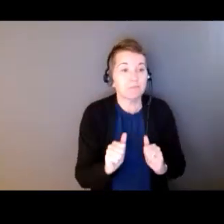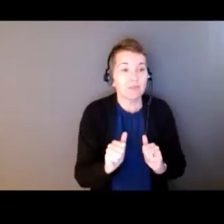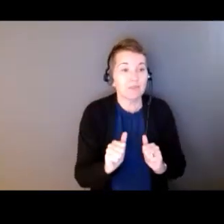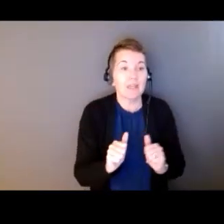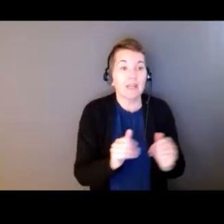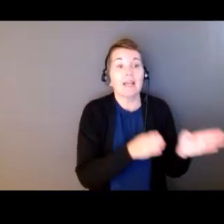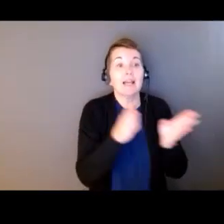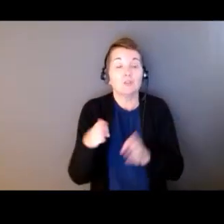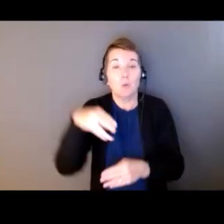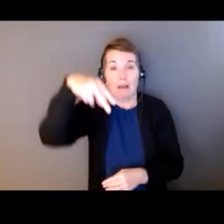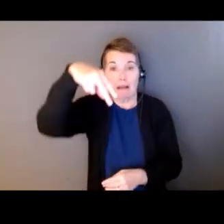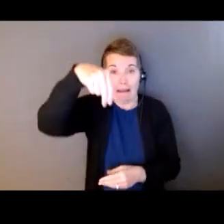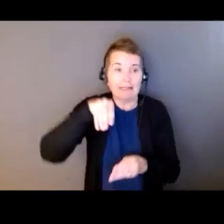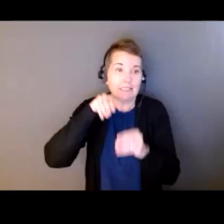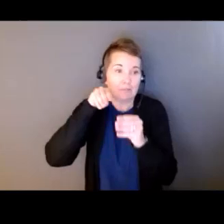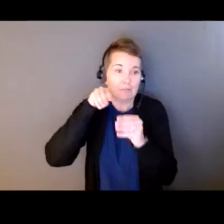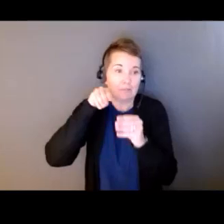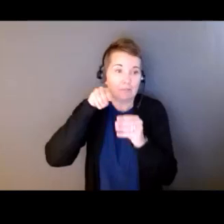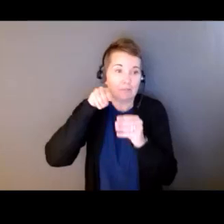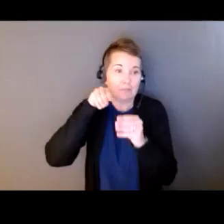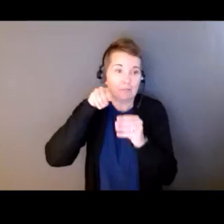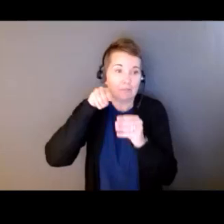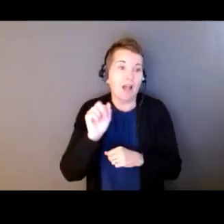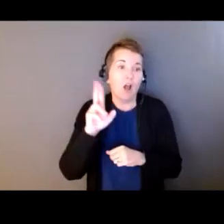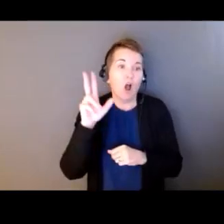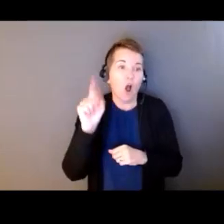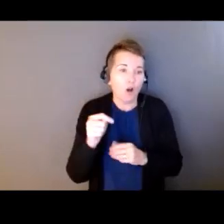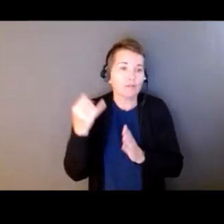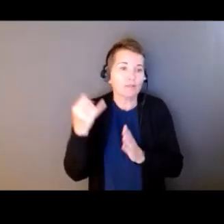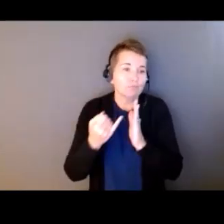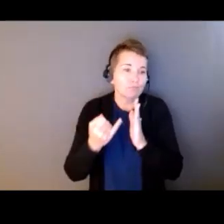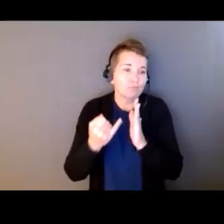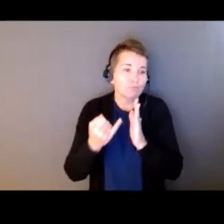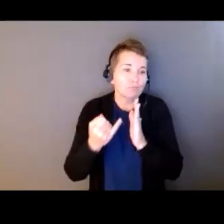could be salaries and fees for artists and collaborators of any kind.